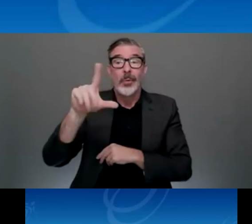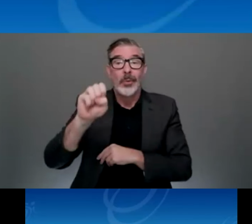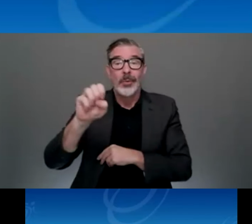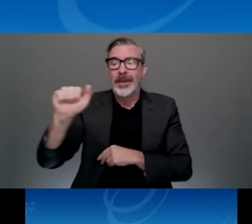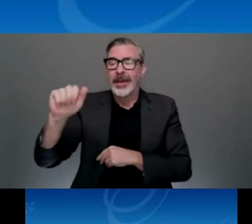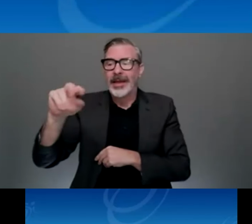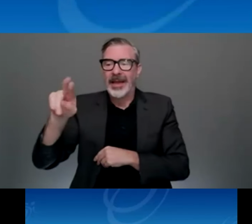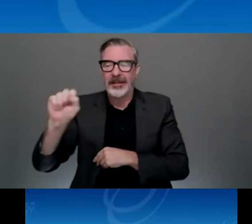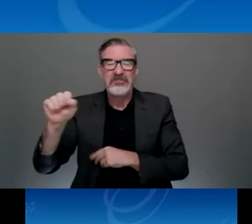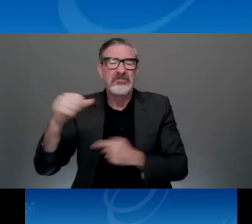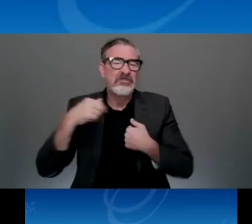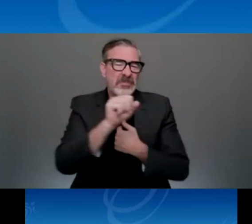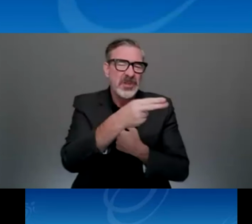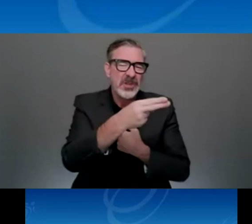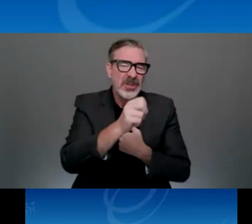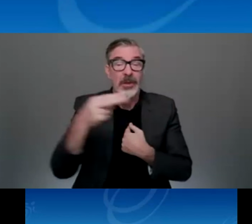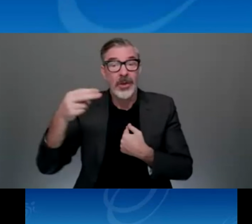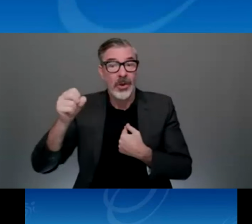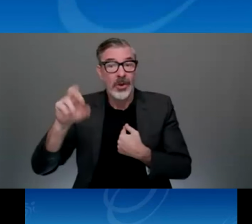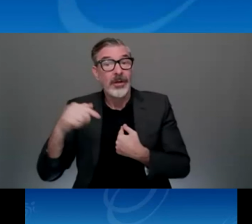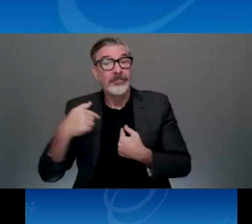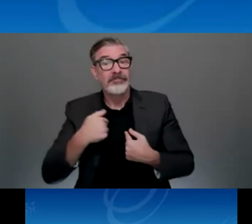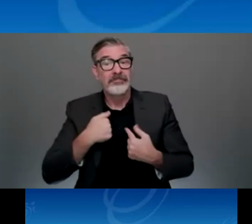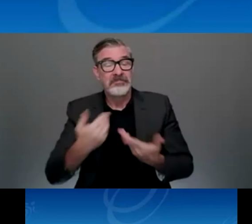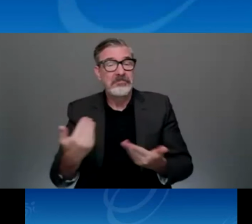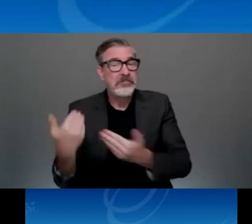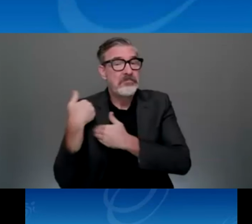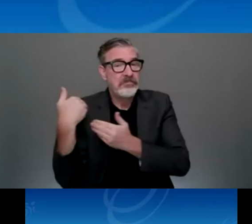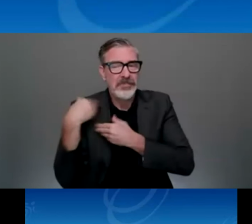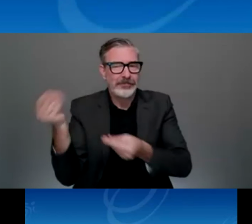She and her and I'll be your moderator and host for the next hour.